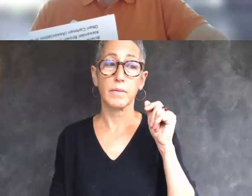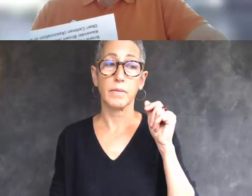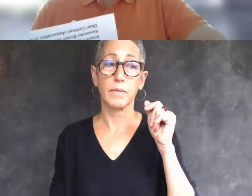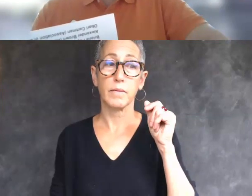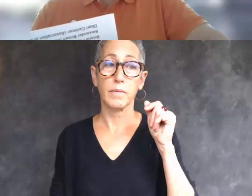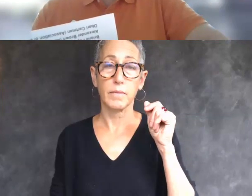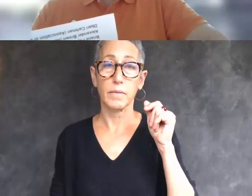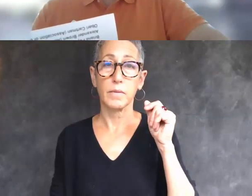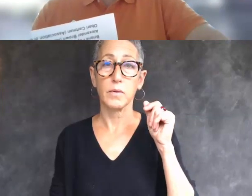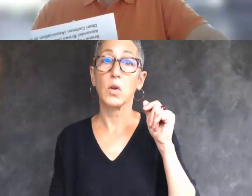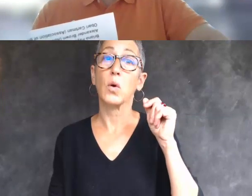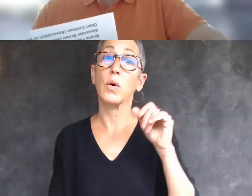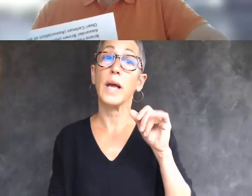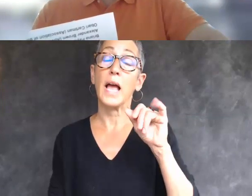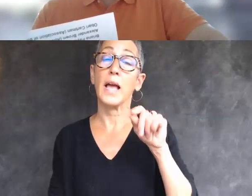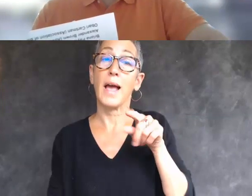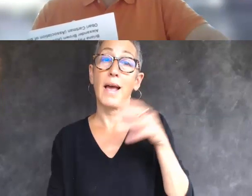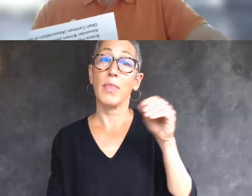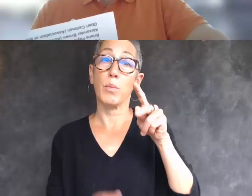just kind of layers on an additional sense of